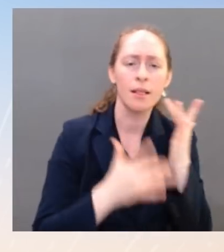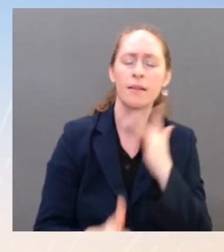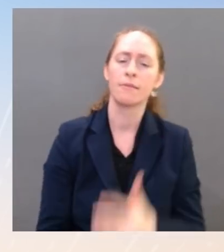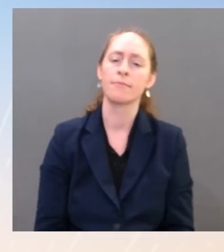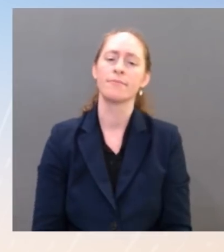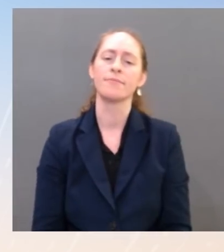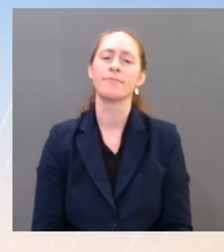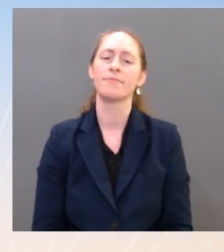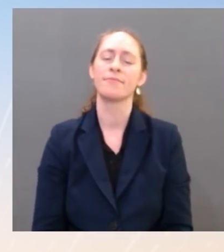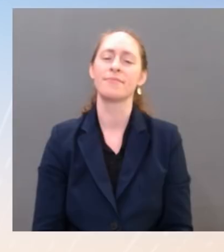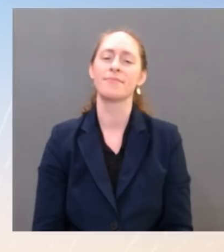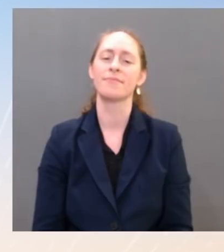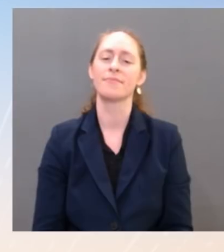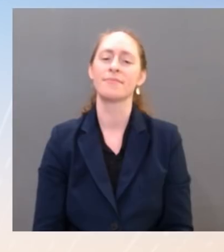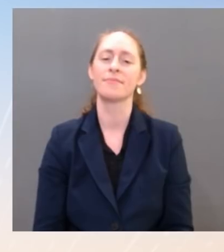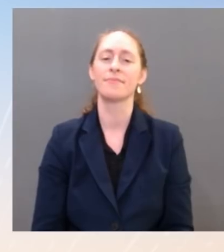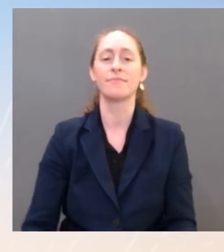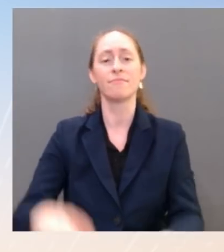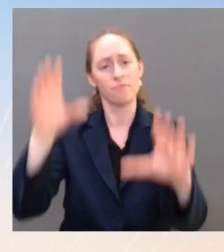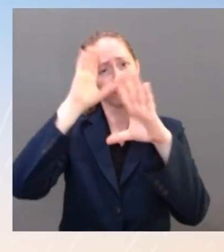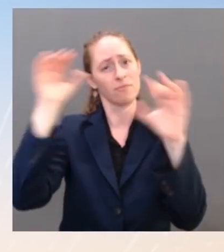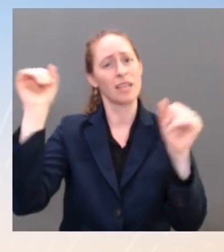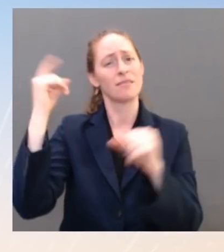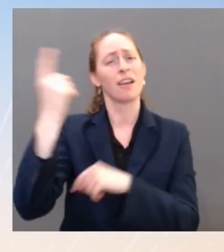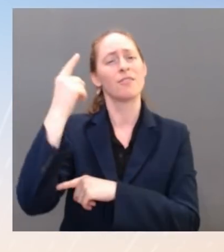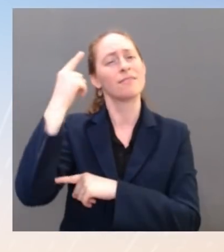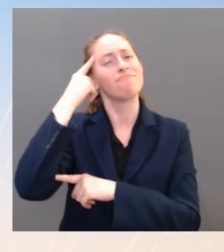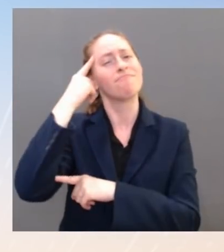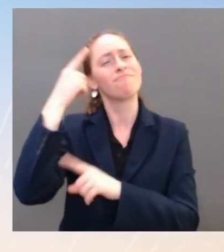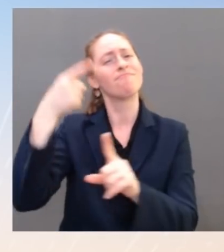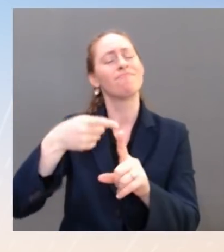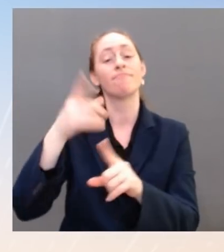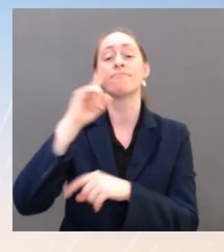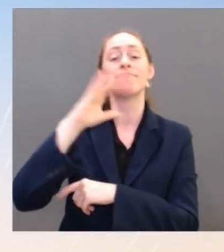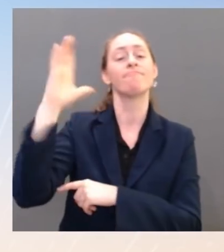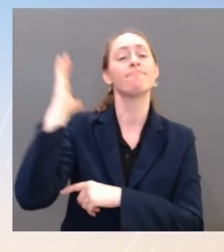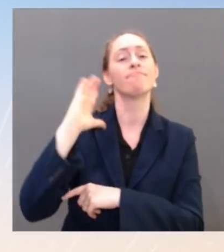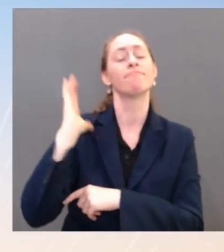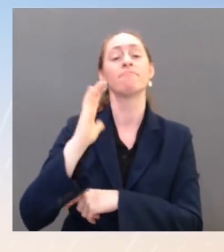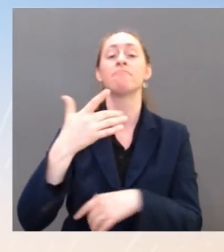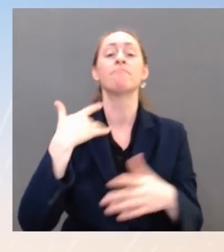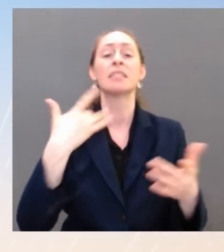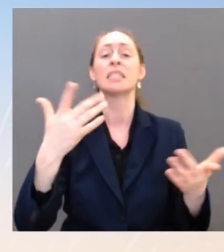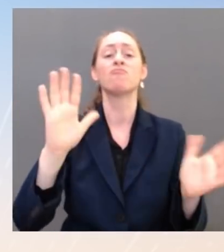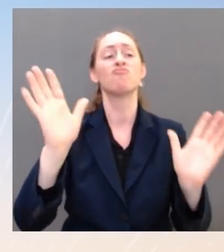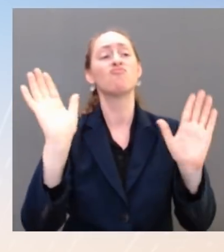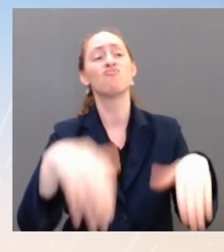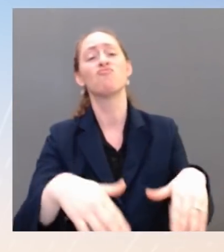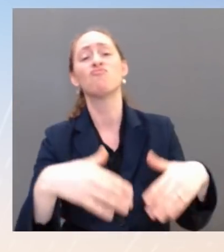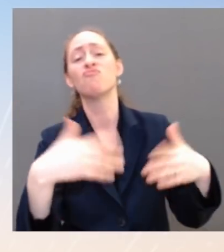where we get everything important, those days are over. So we are beginning implementation of our Made